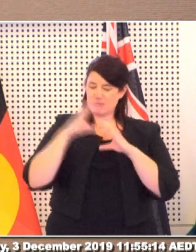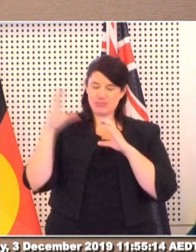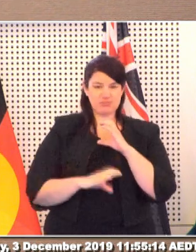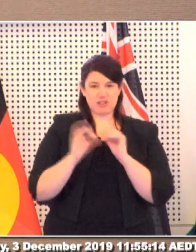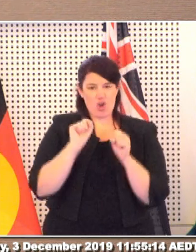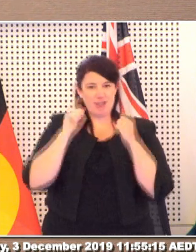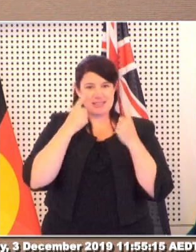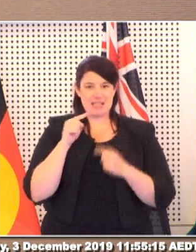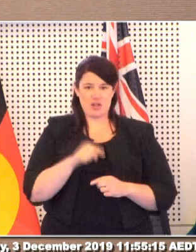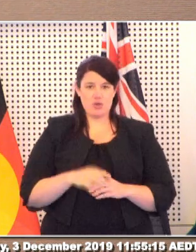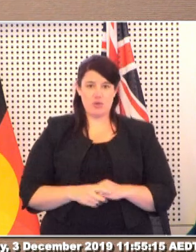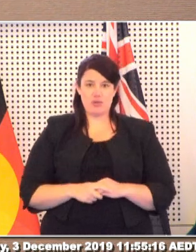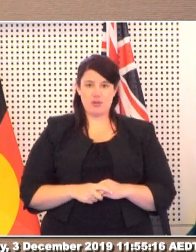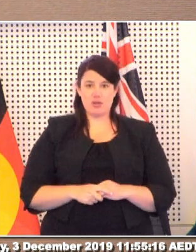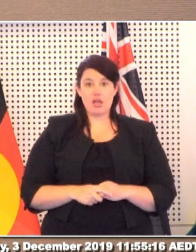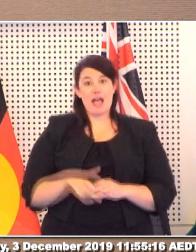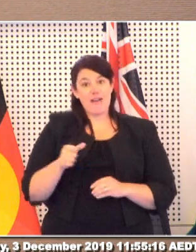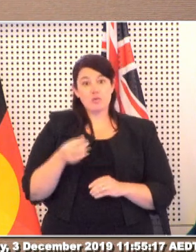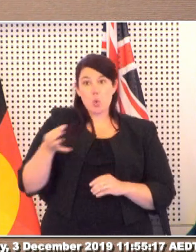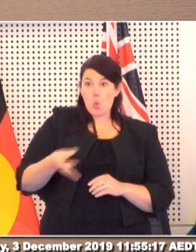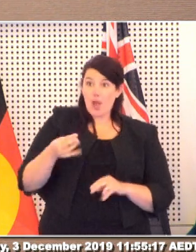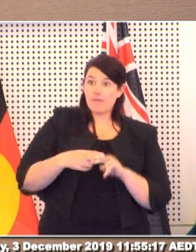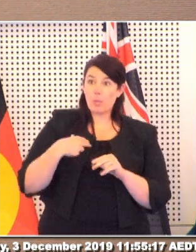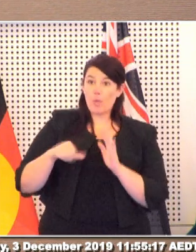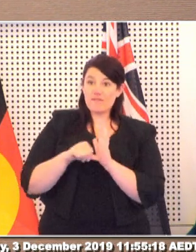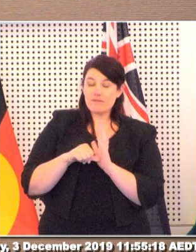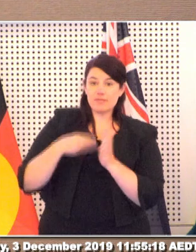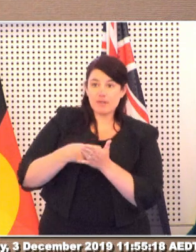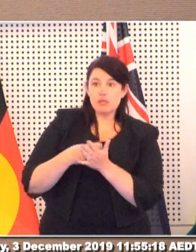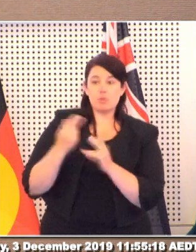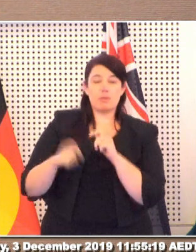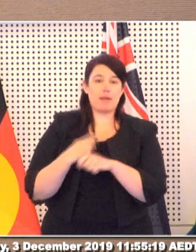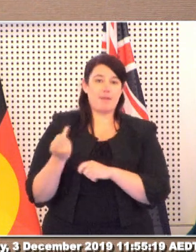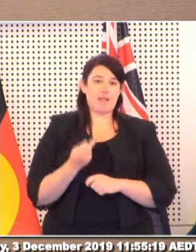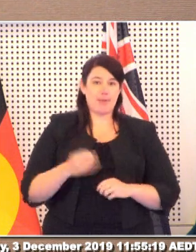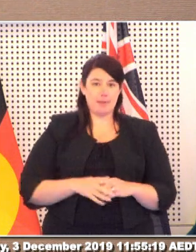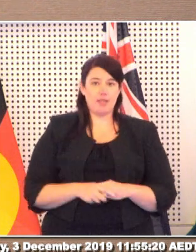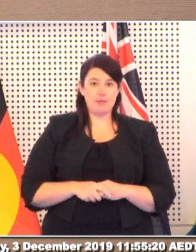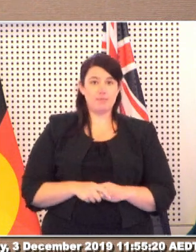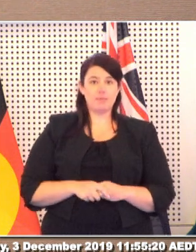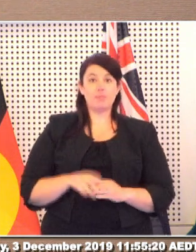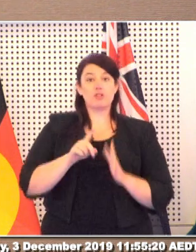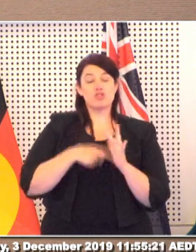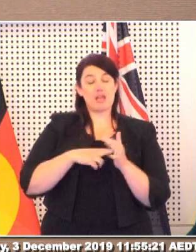to wait for more resources to trickle down. Eventually, Jan moved into her own unit and that alleviated